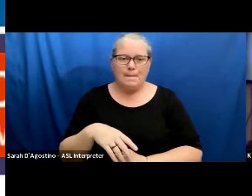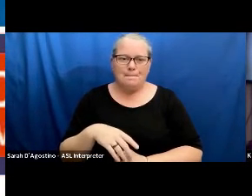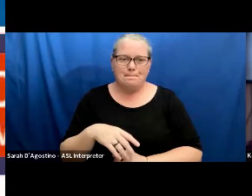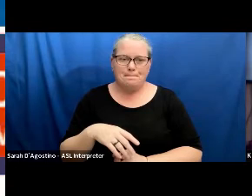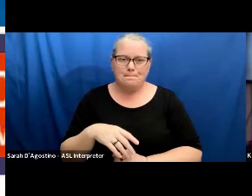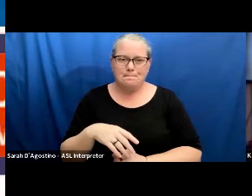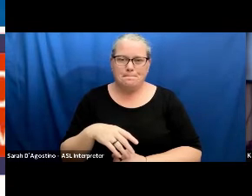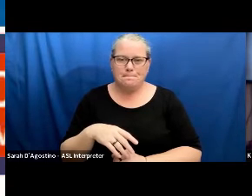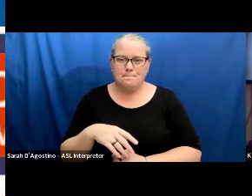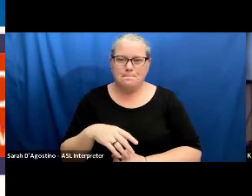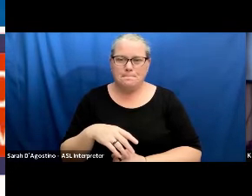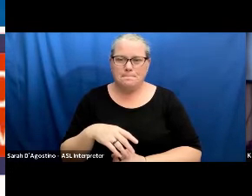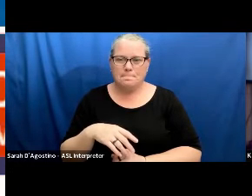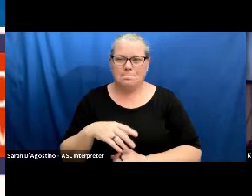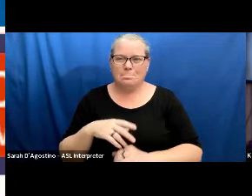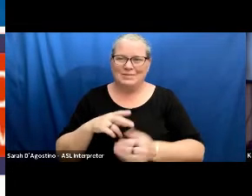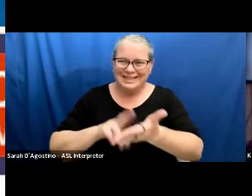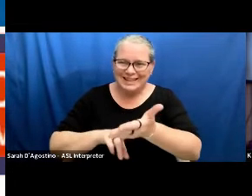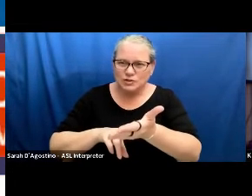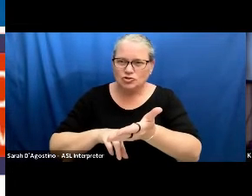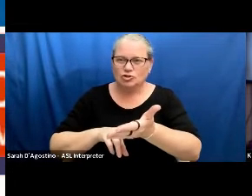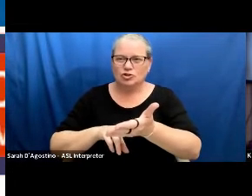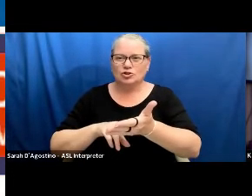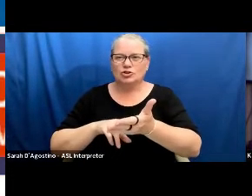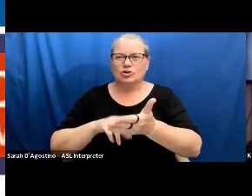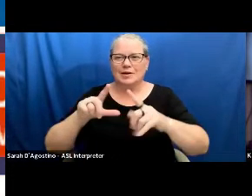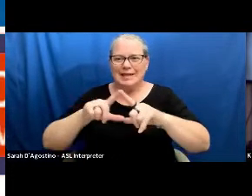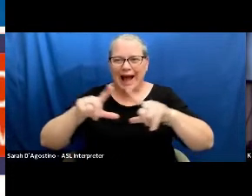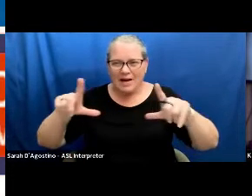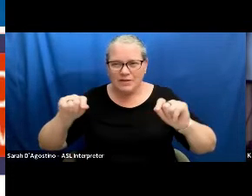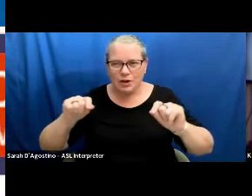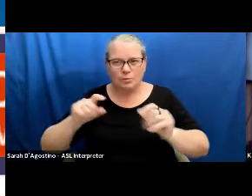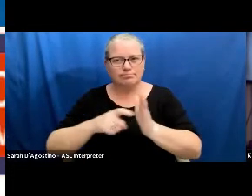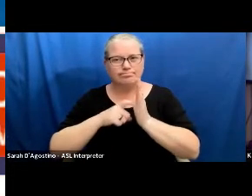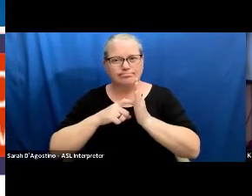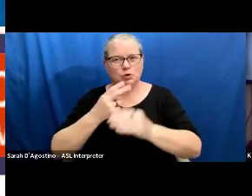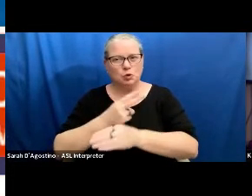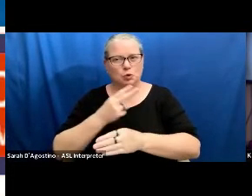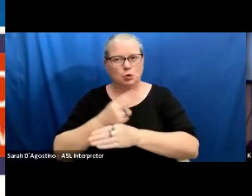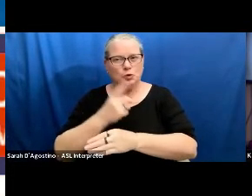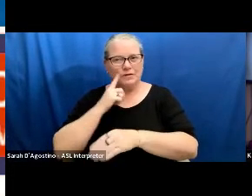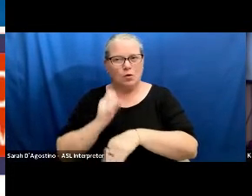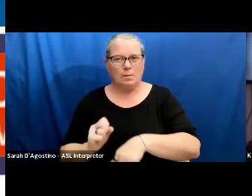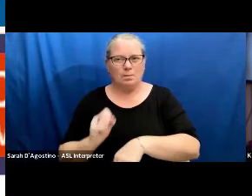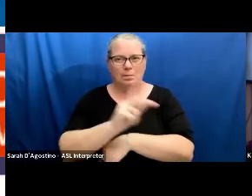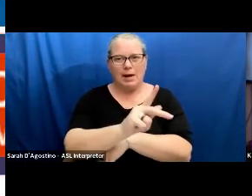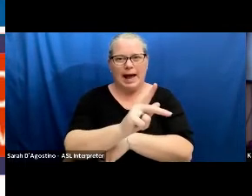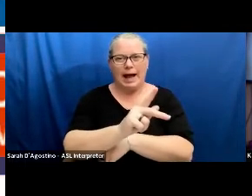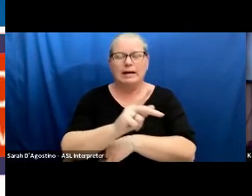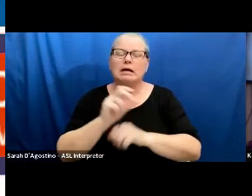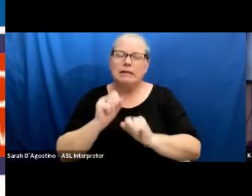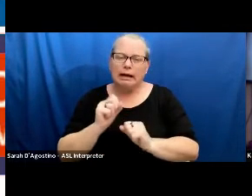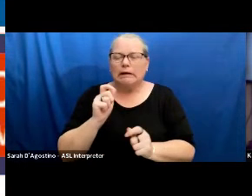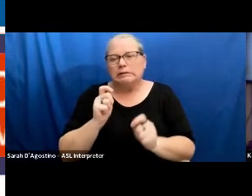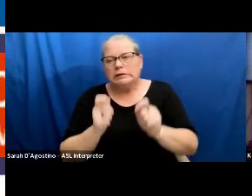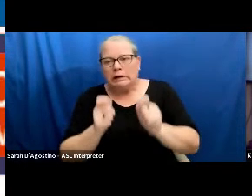the signature and the envelopes that have to be used to return that ballot so the first question